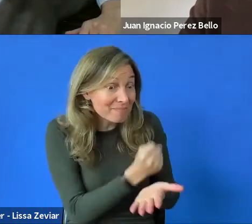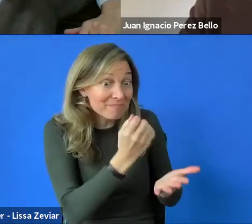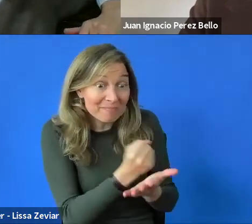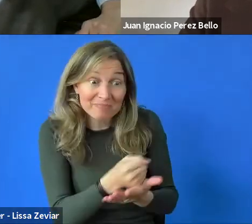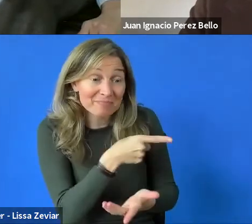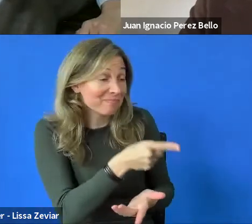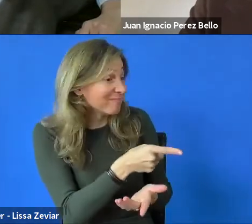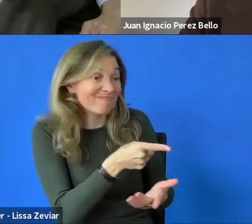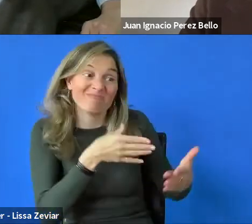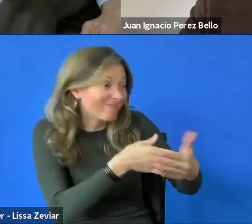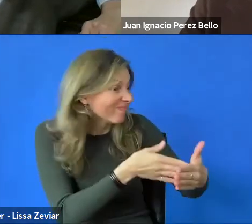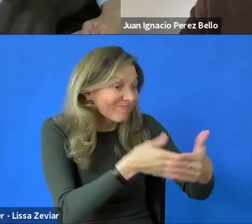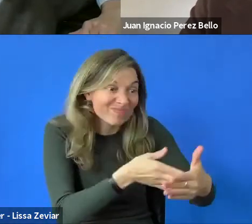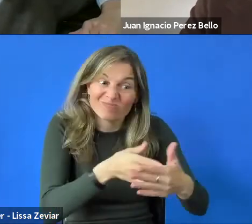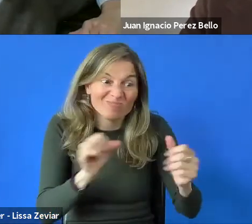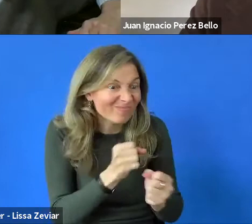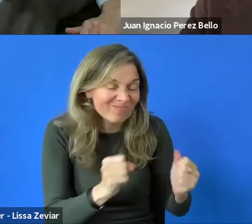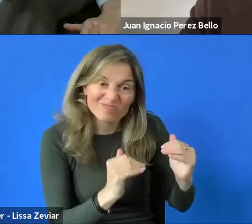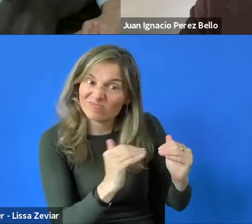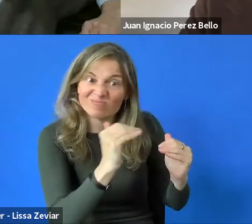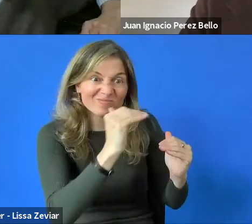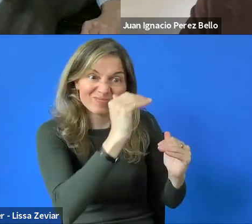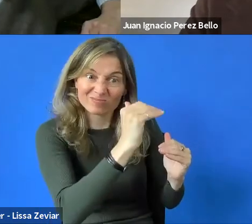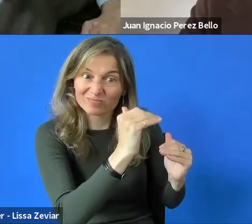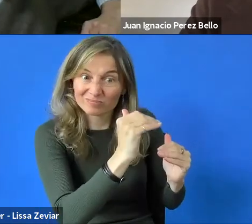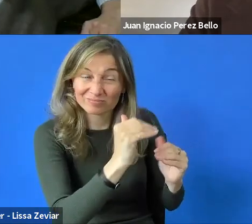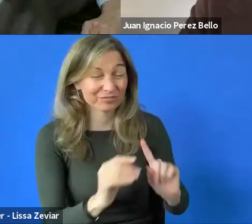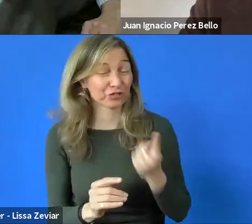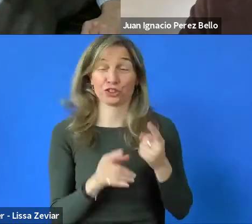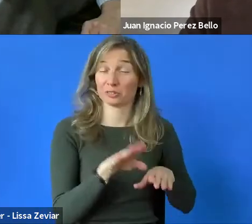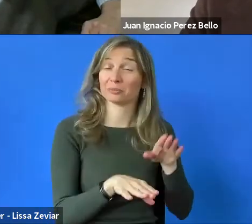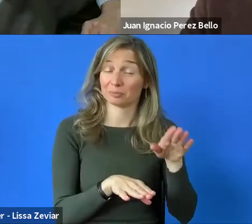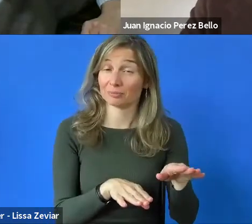that I would like to highlight one is if there are no remedies available,